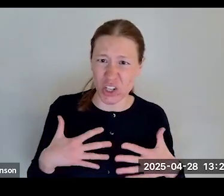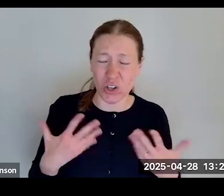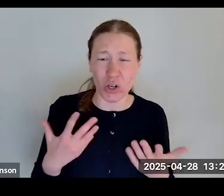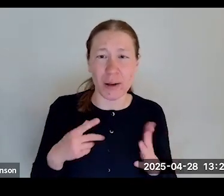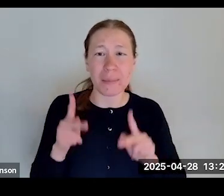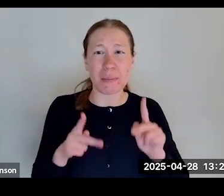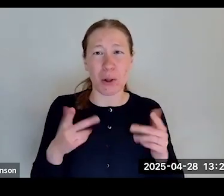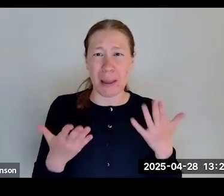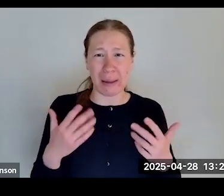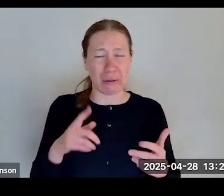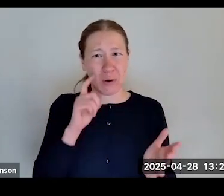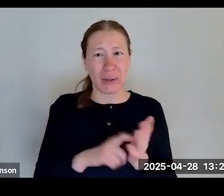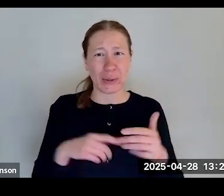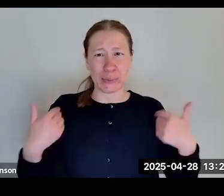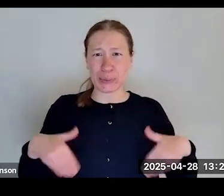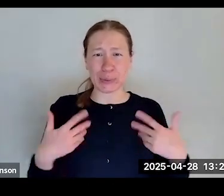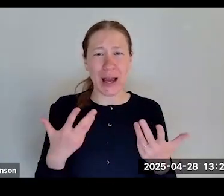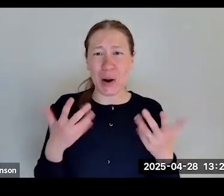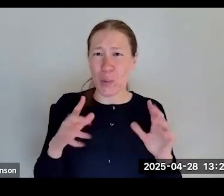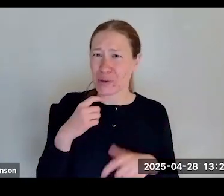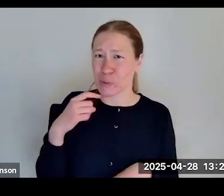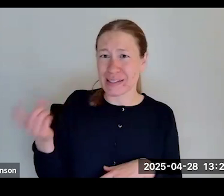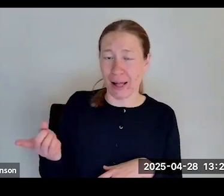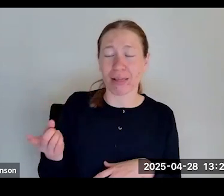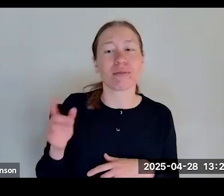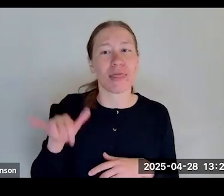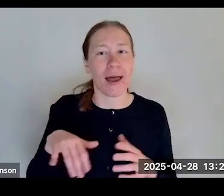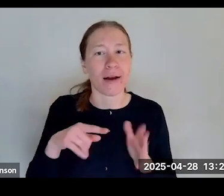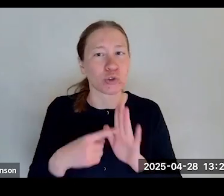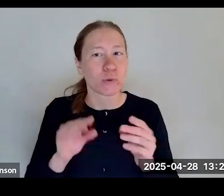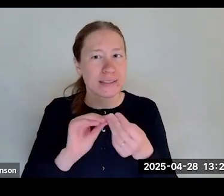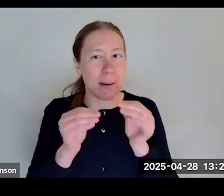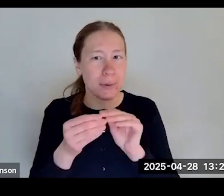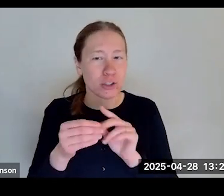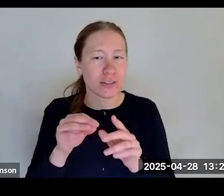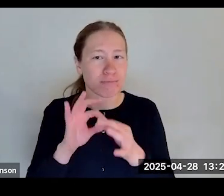as well as just some statistics around non-apparent conditions in the workplace.